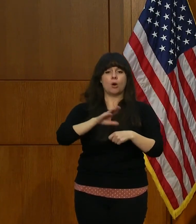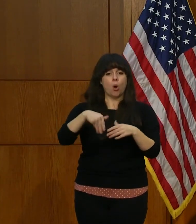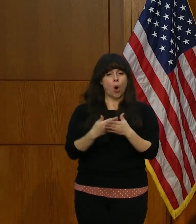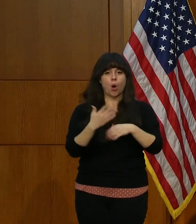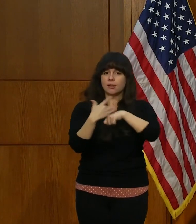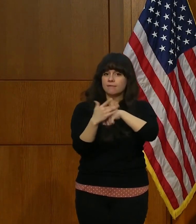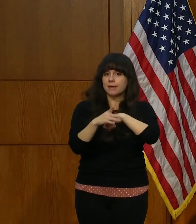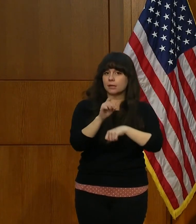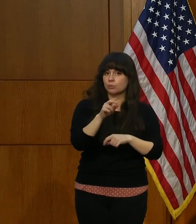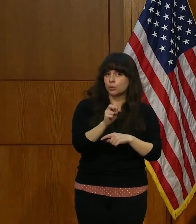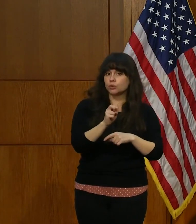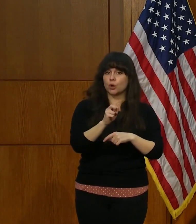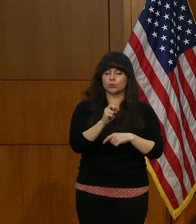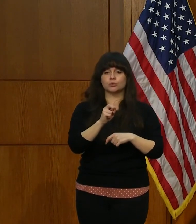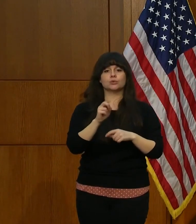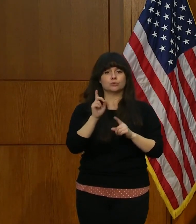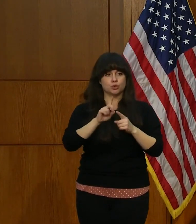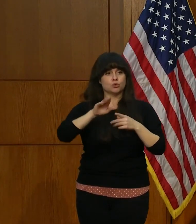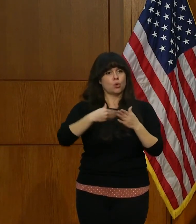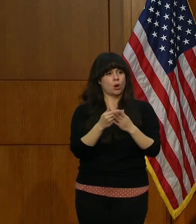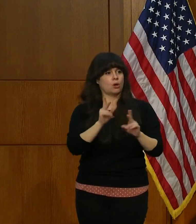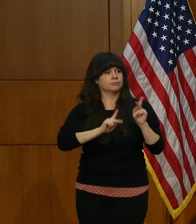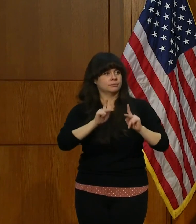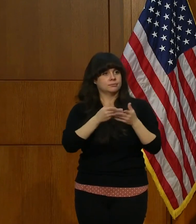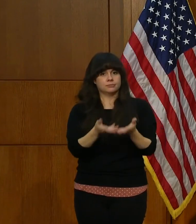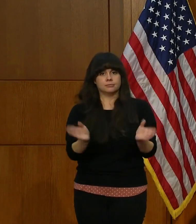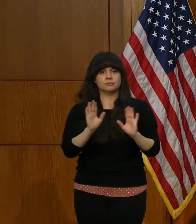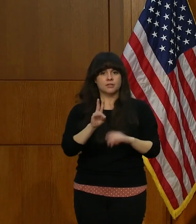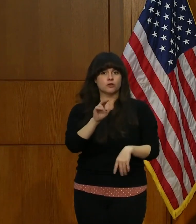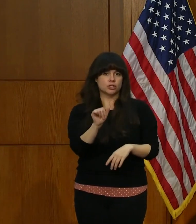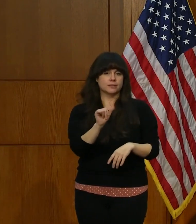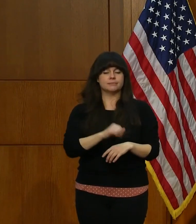VACCINE TO ENSURE TIMELY ADMINISTRATION OF ALL AVAILABLE